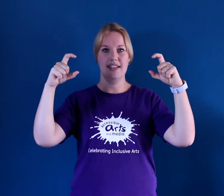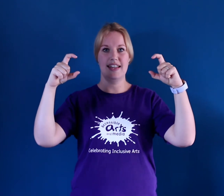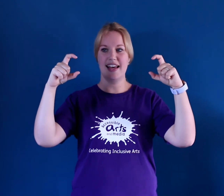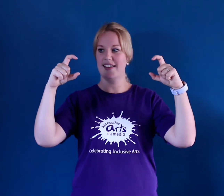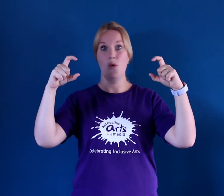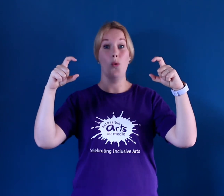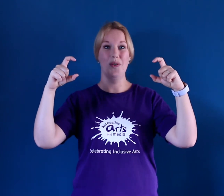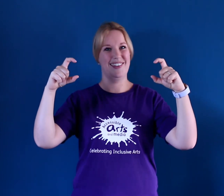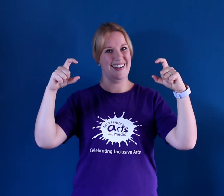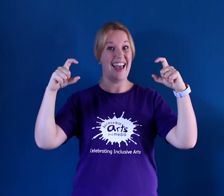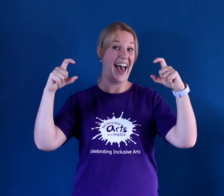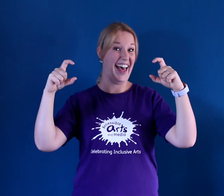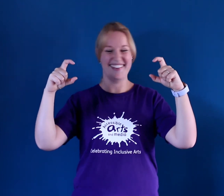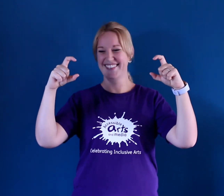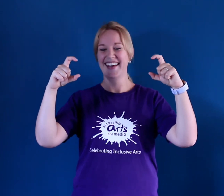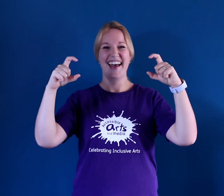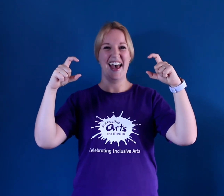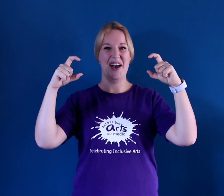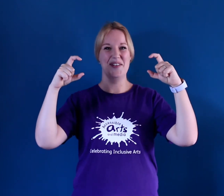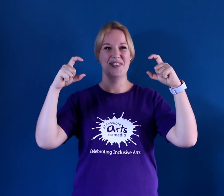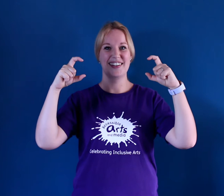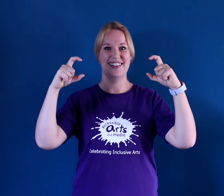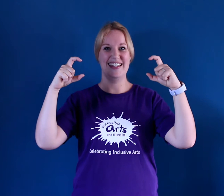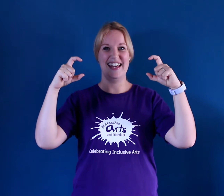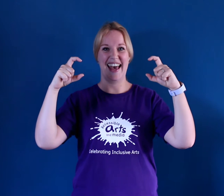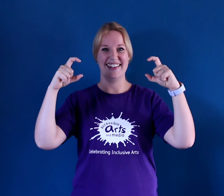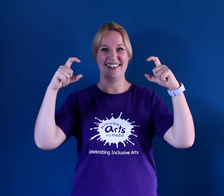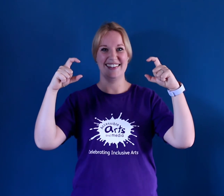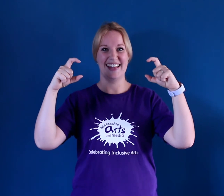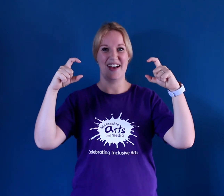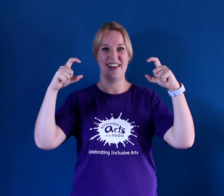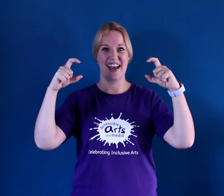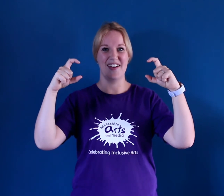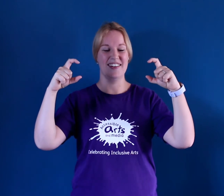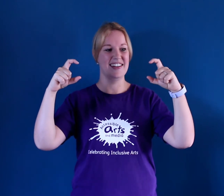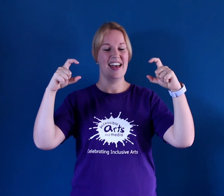Can you see that? Oh, C- ha! C hand, there we go.